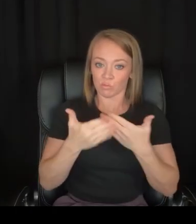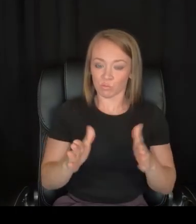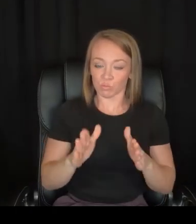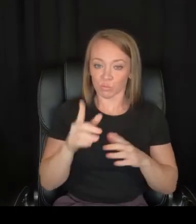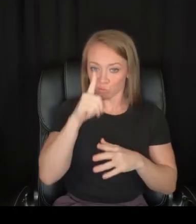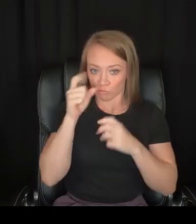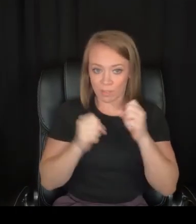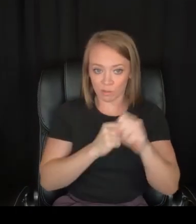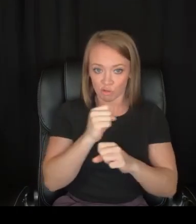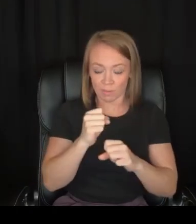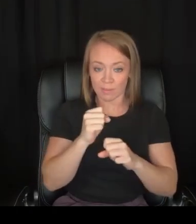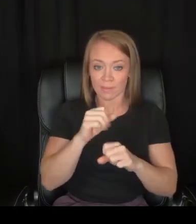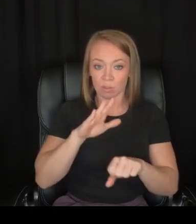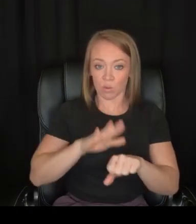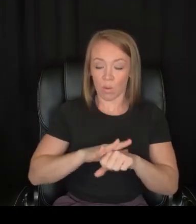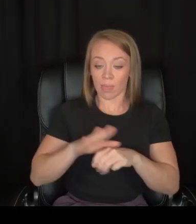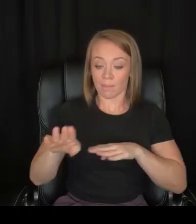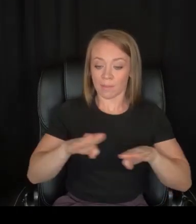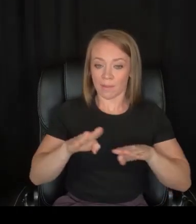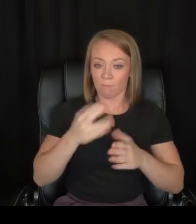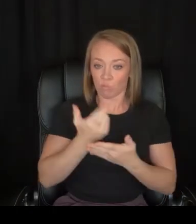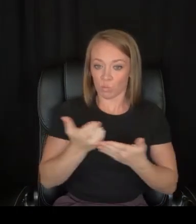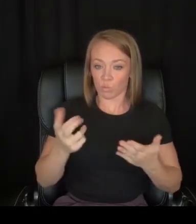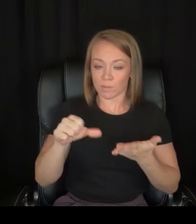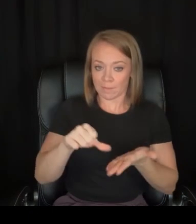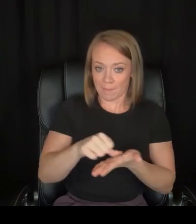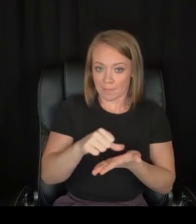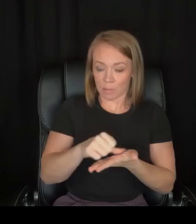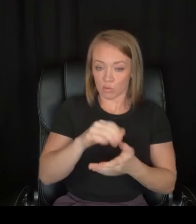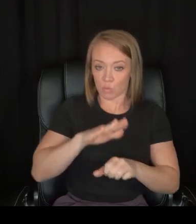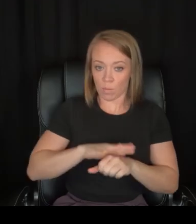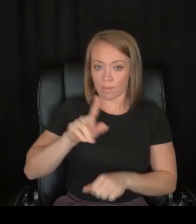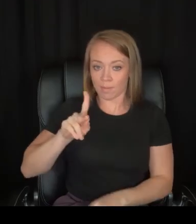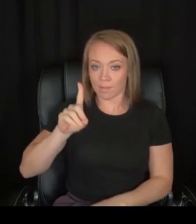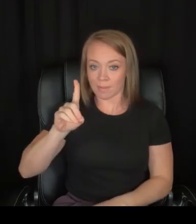disabilities on the Behavior Resources page on the KDE Media Portal.